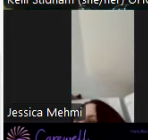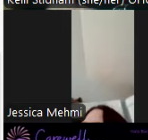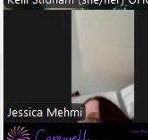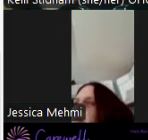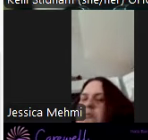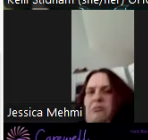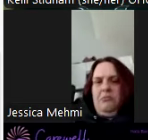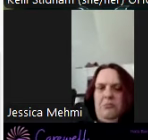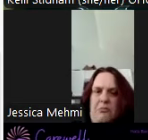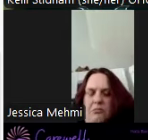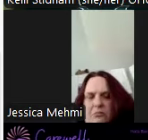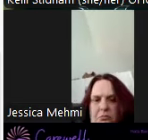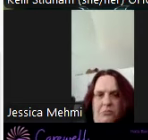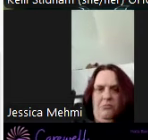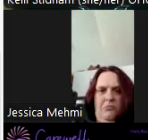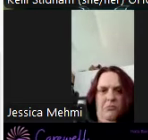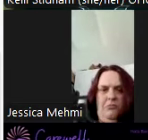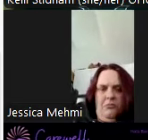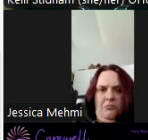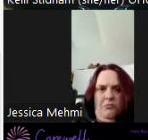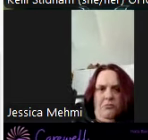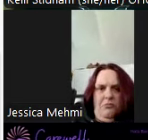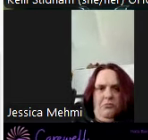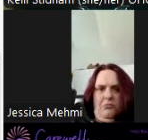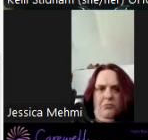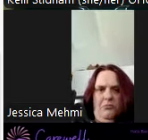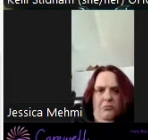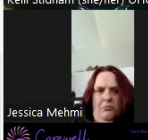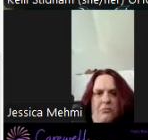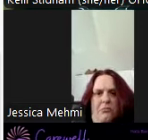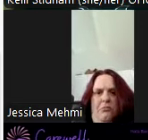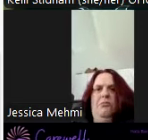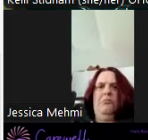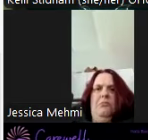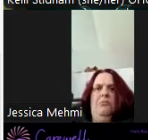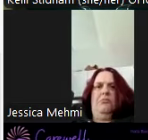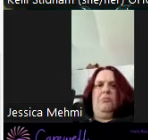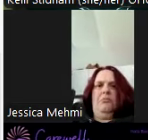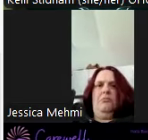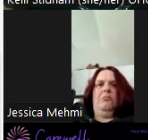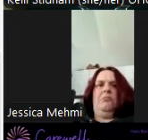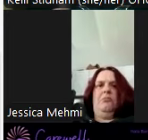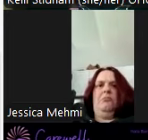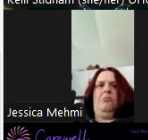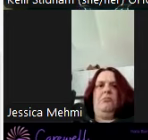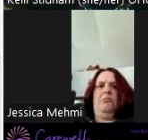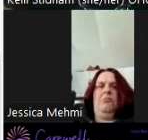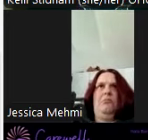through you turning in your um your time